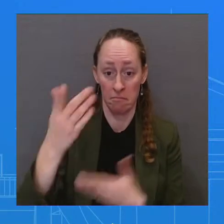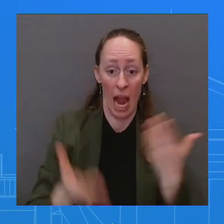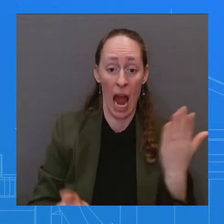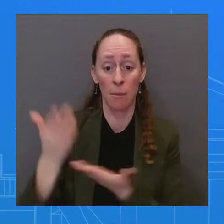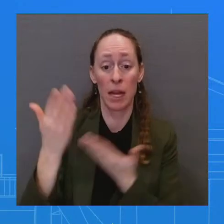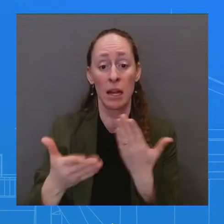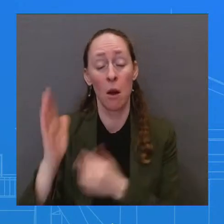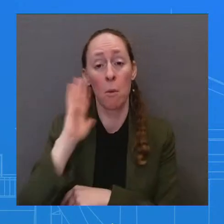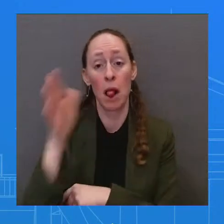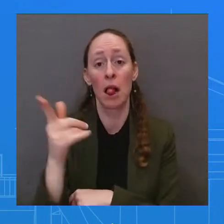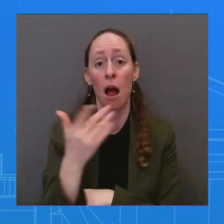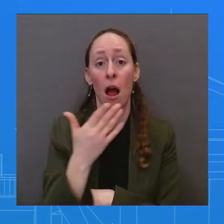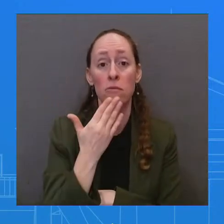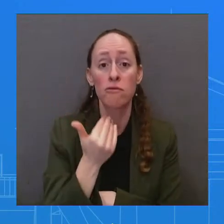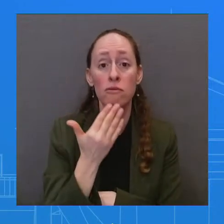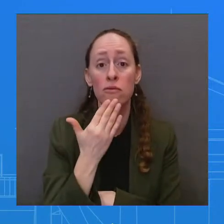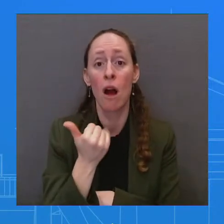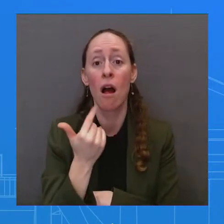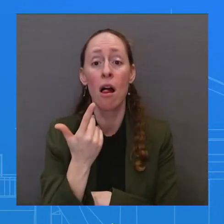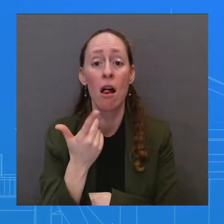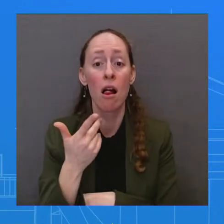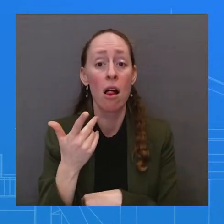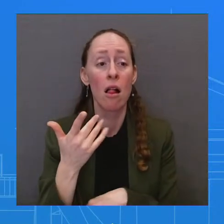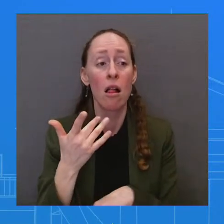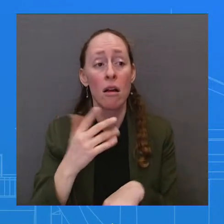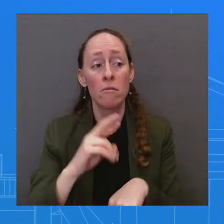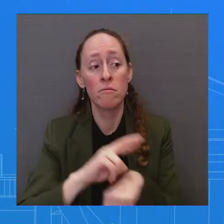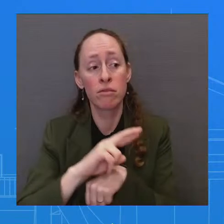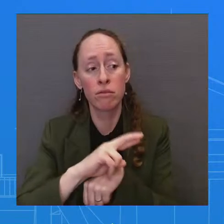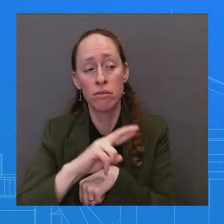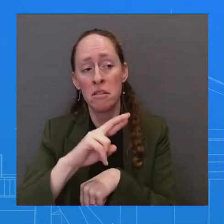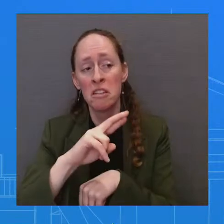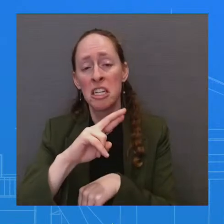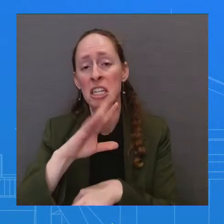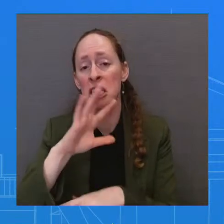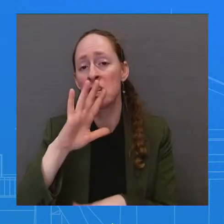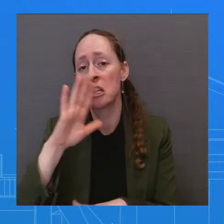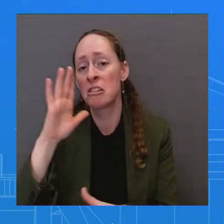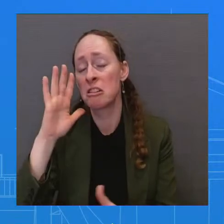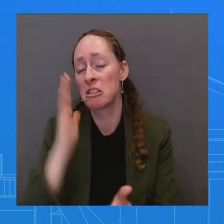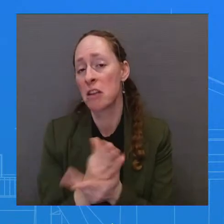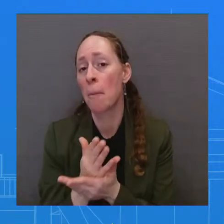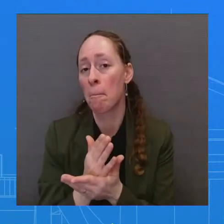Mr. Kirby: The Israelis have been pretty clear that once the pauses are complete and the hostage exchanges are over that they intend